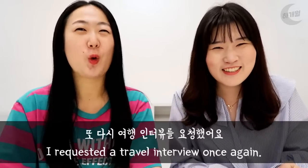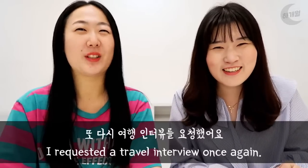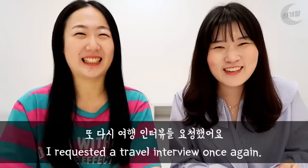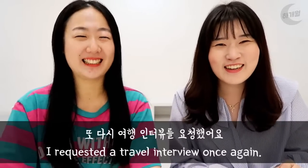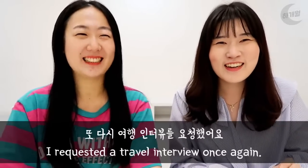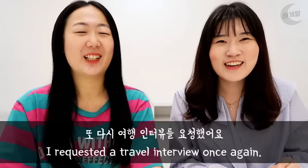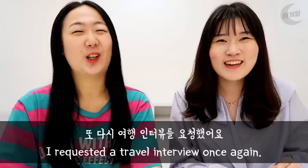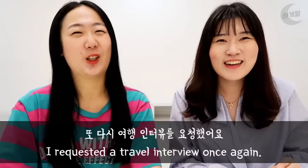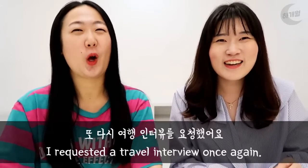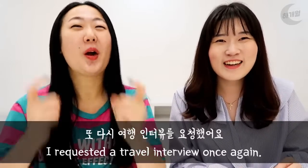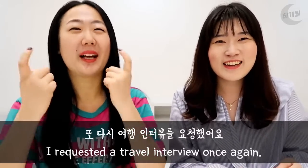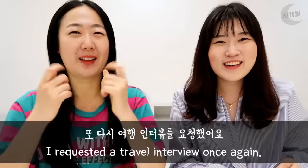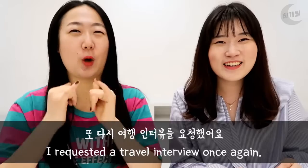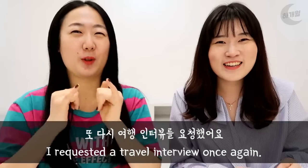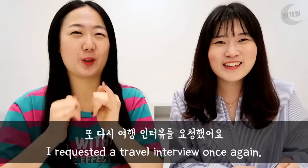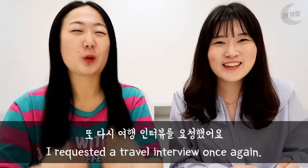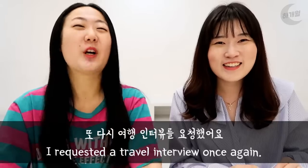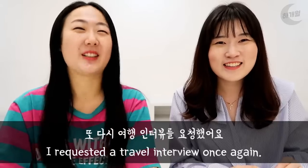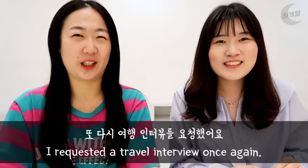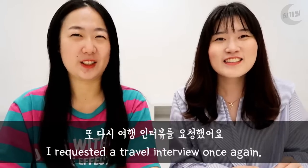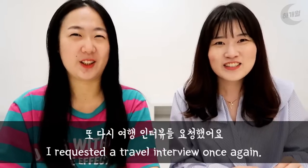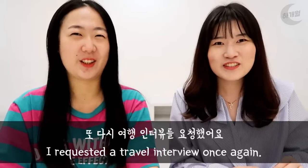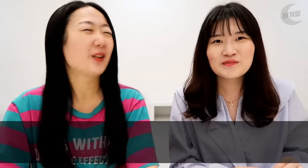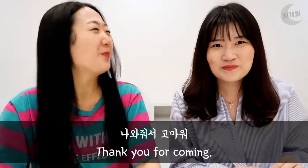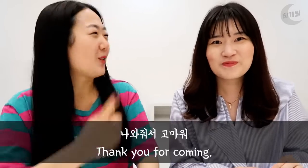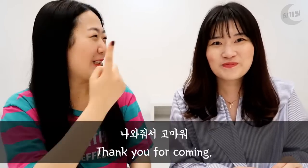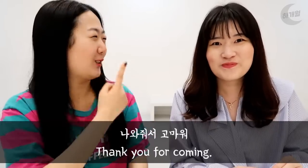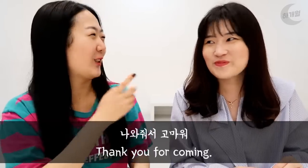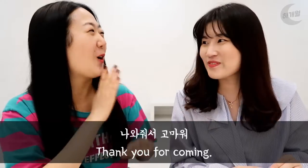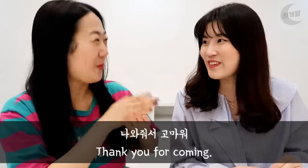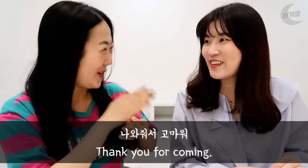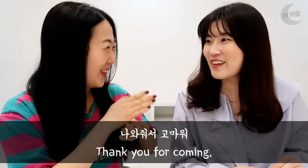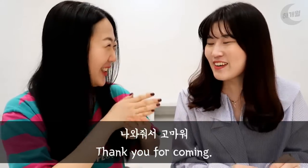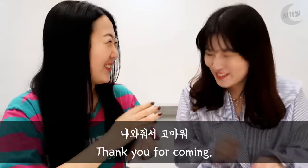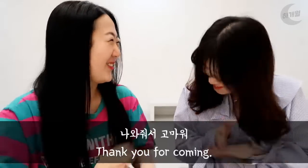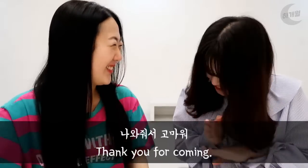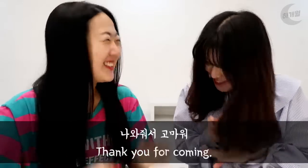I requested a travel interview once again. Thank you for coming.